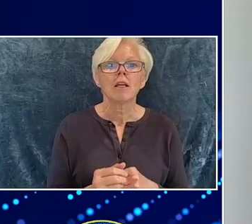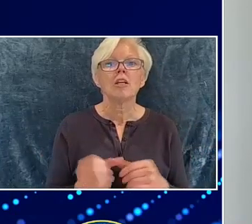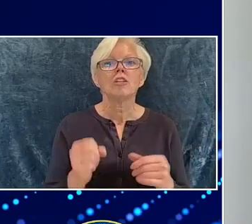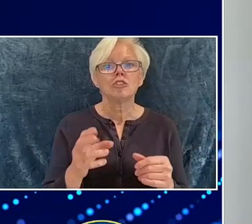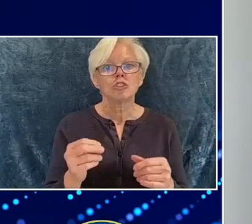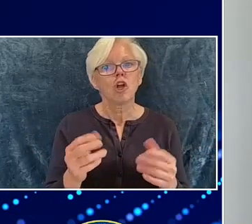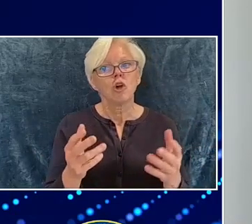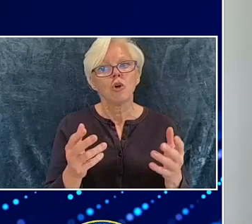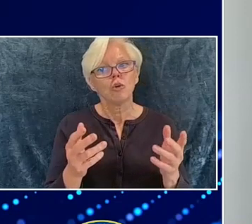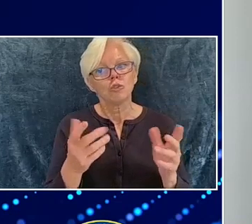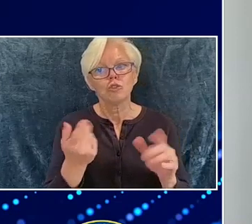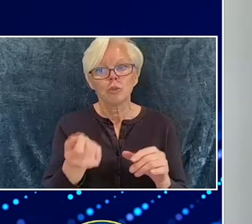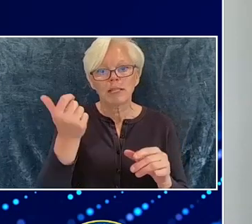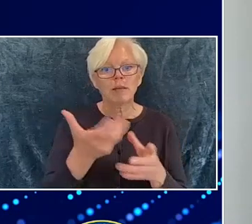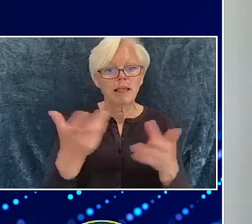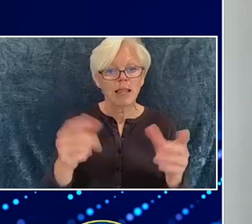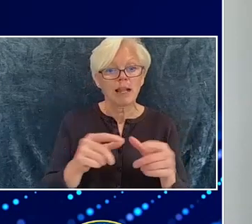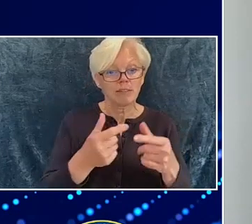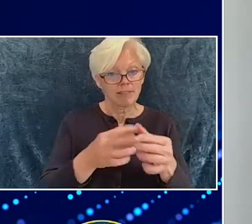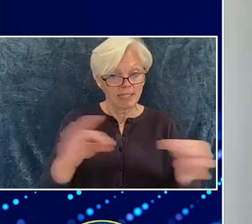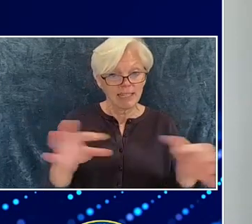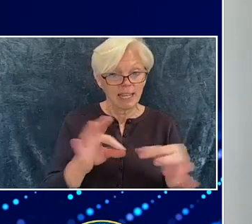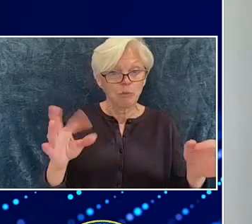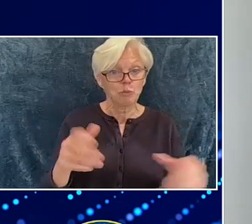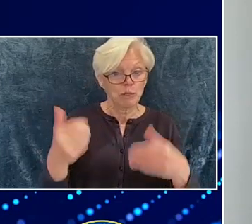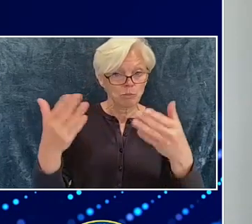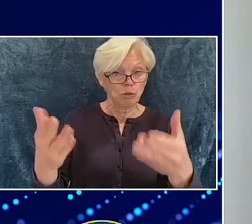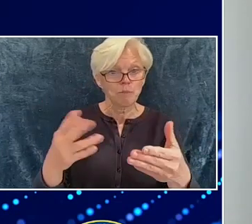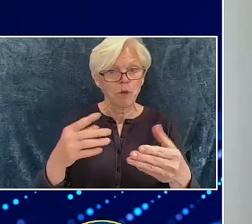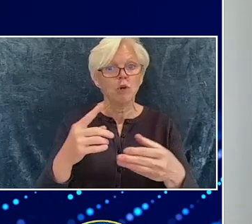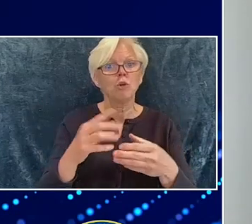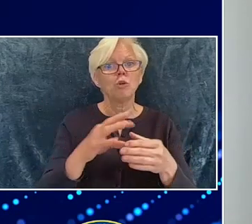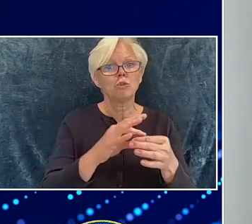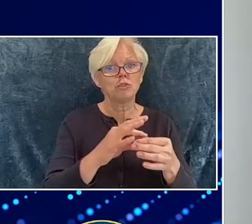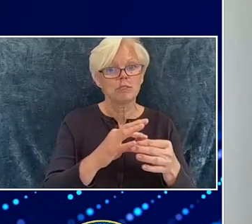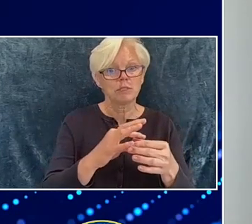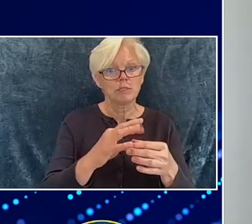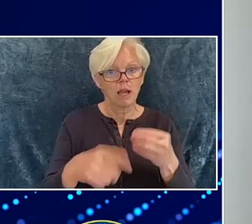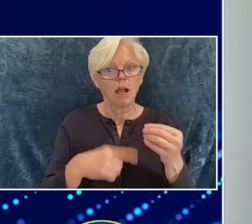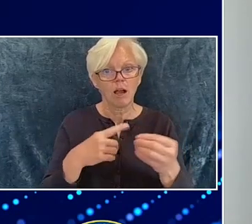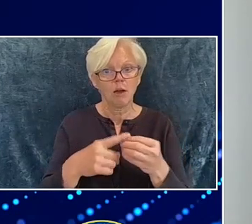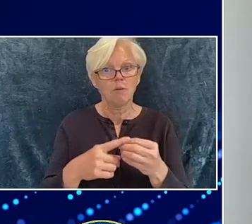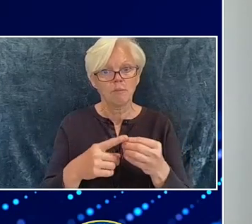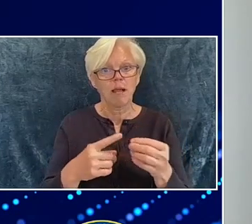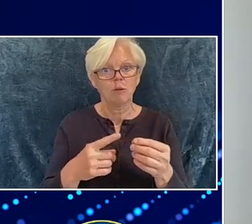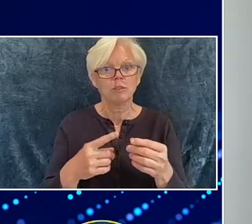language that we had proposed around the- striking those- the opportunities for